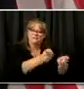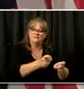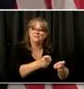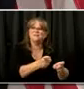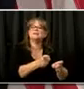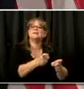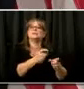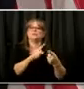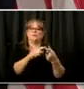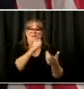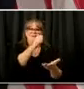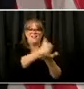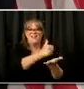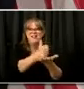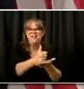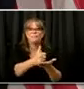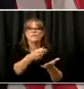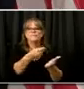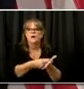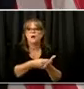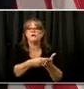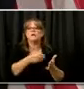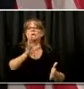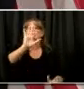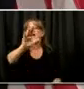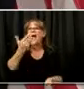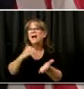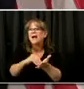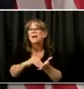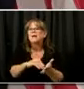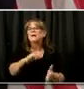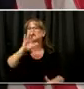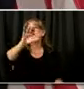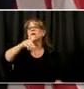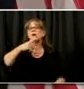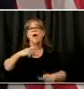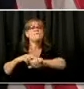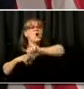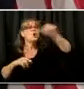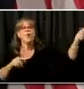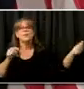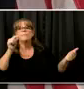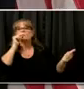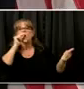are following suit inviting their customers to round up for covert relief and i encourage other